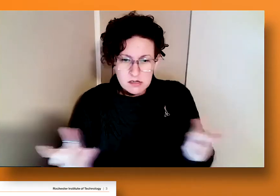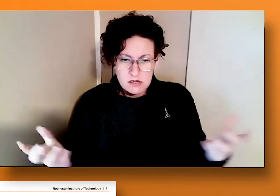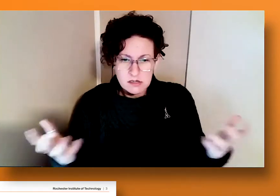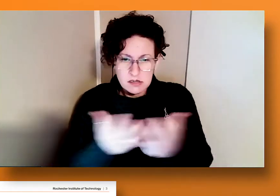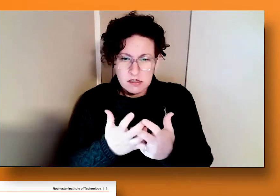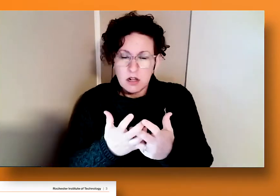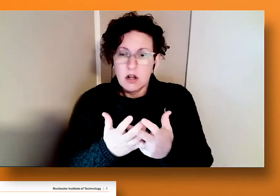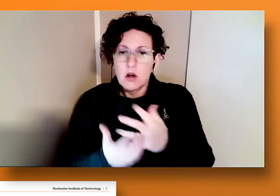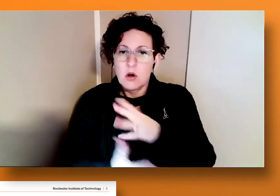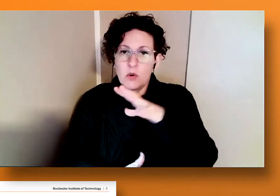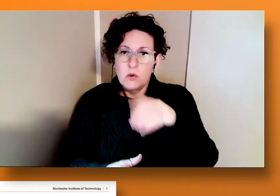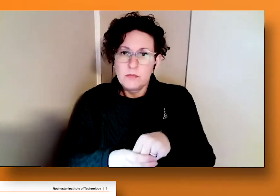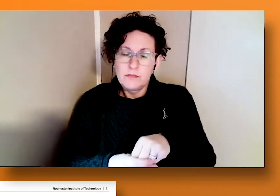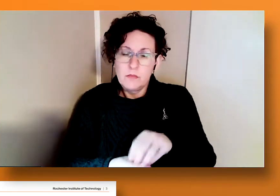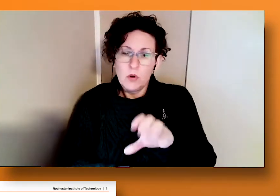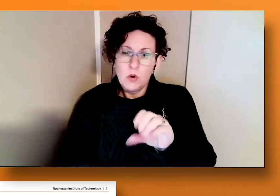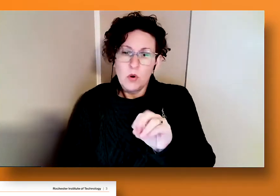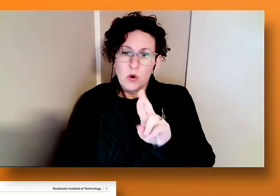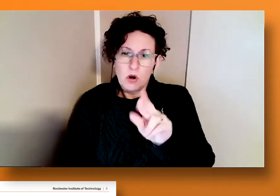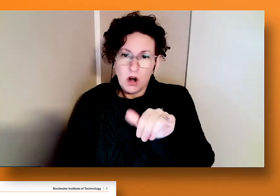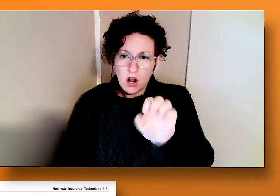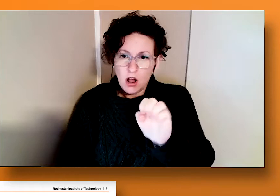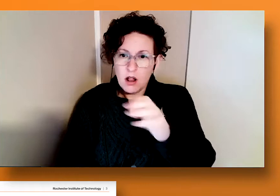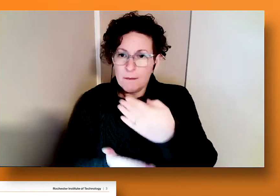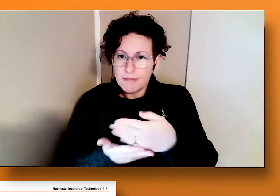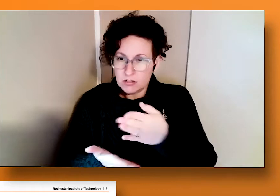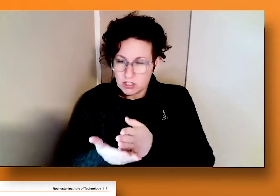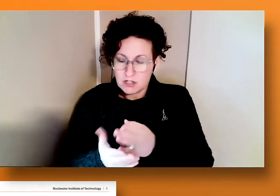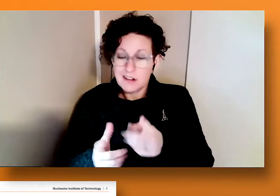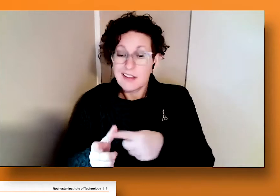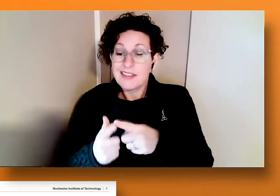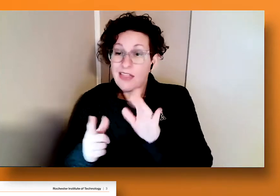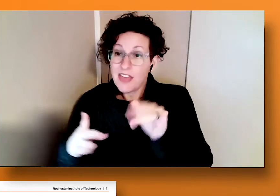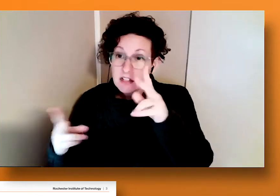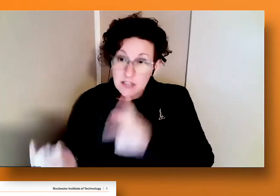into our Oracle budget that I then upload into Oracle,